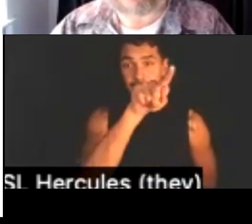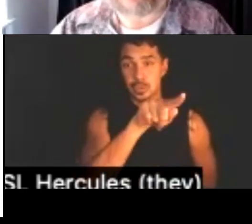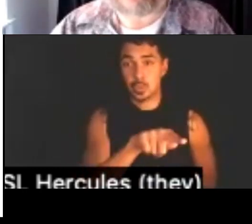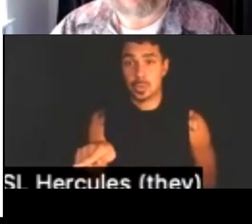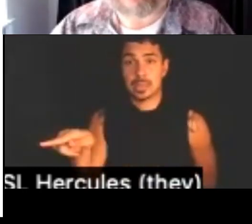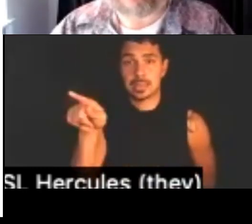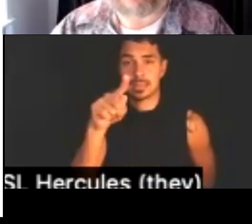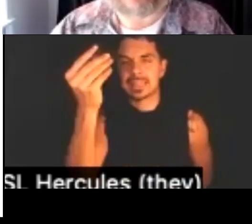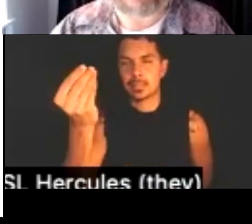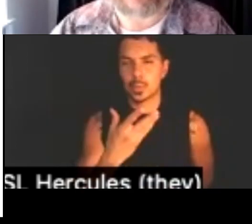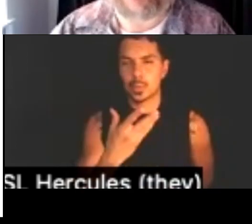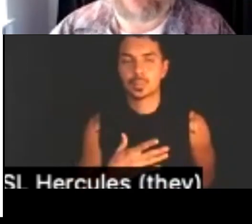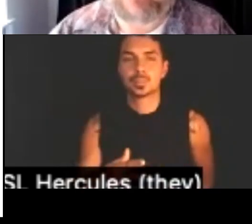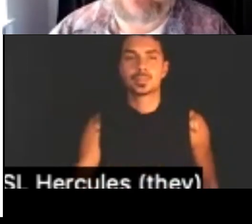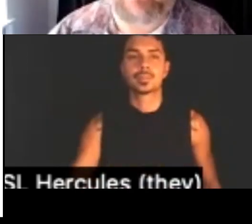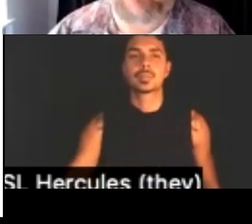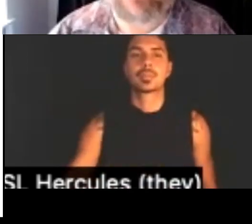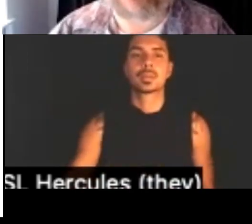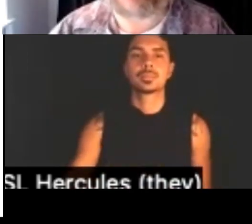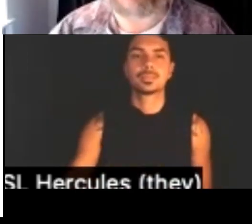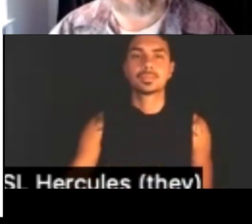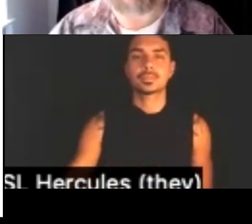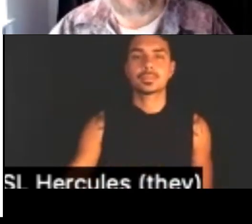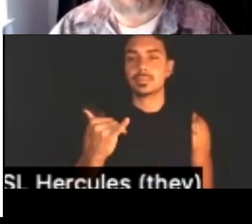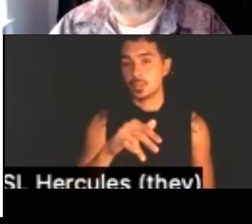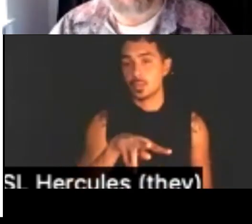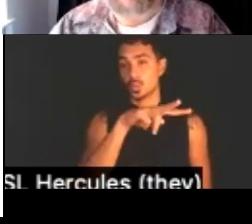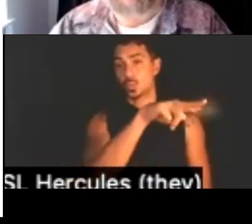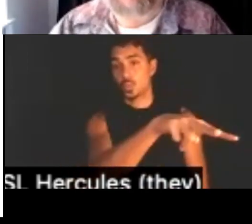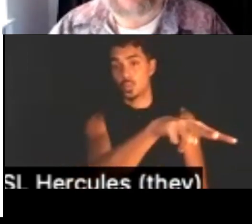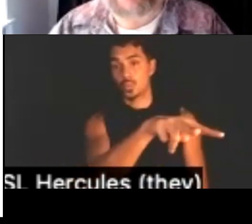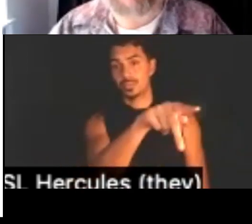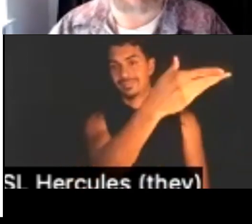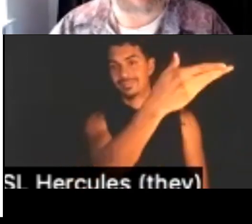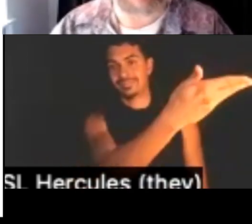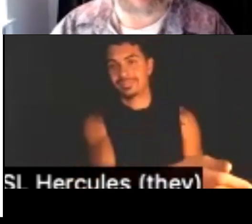So let's look a little bit at data. And again, we're gonna just do a very brief review